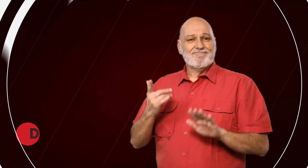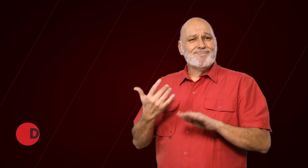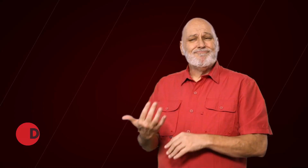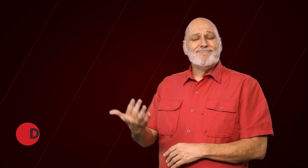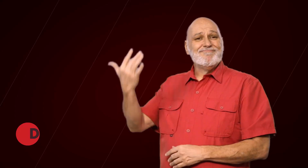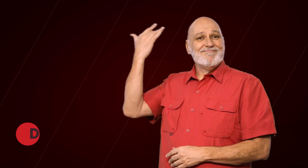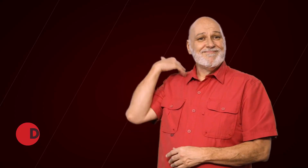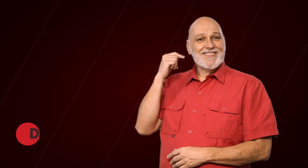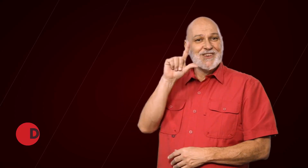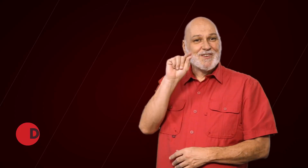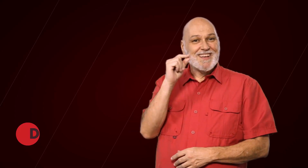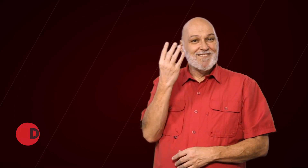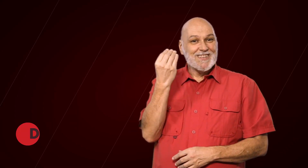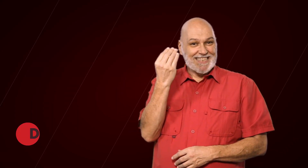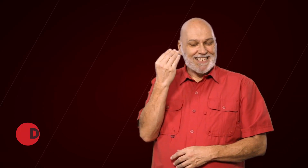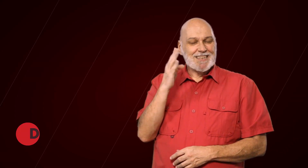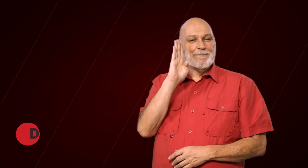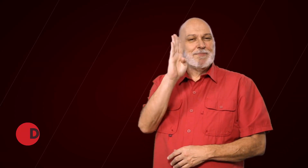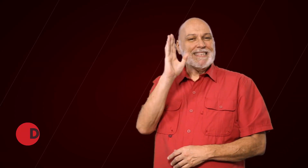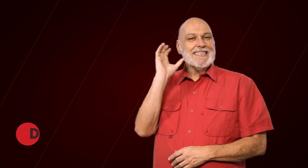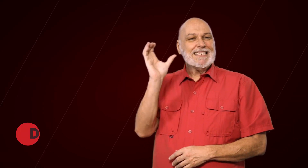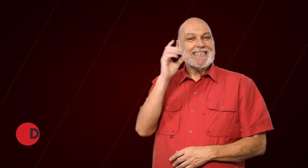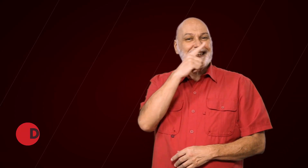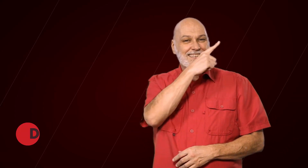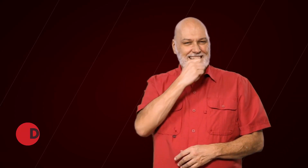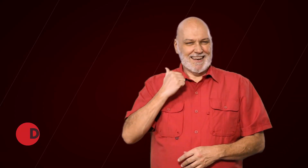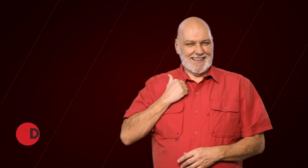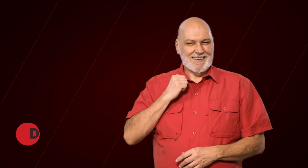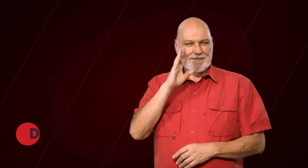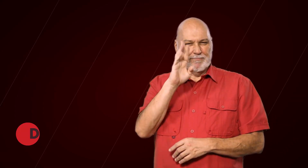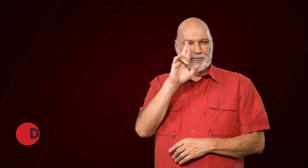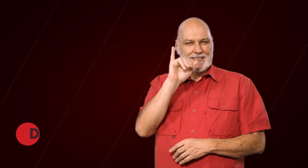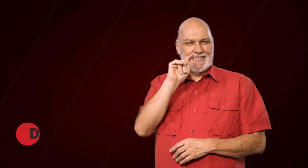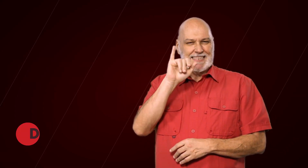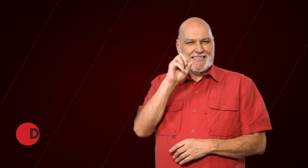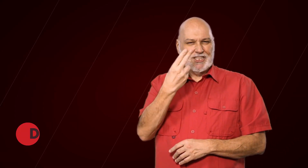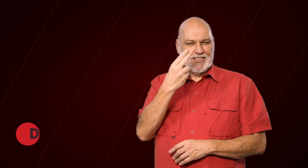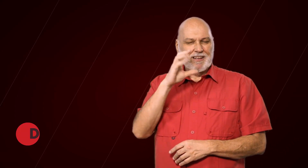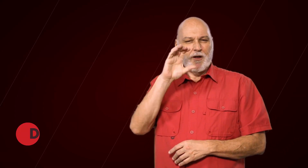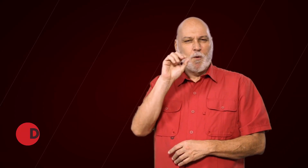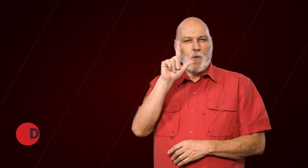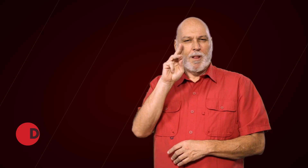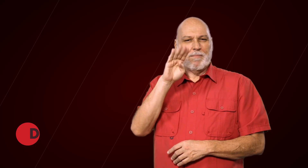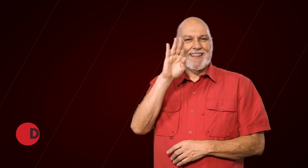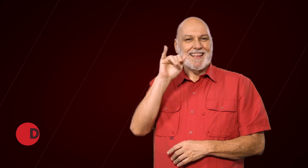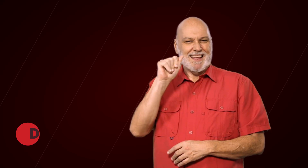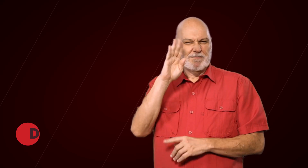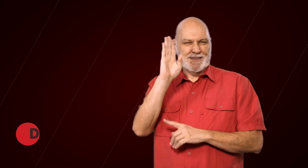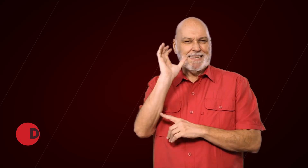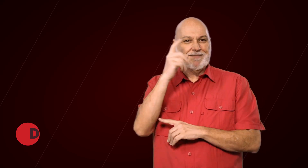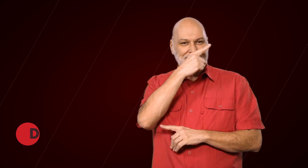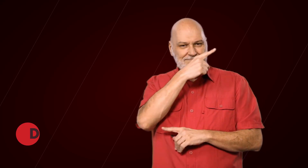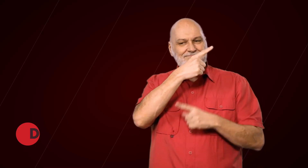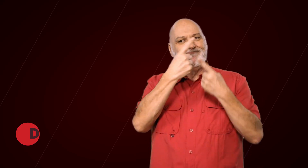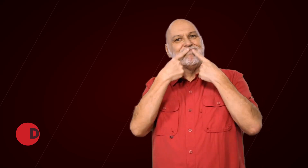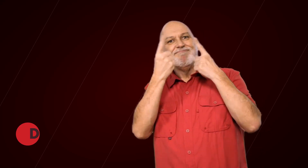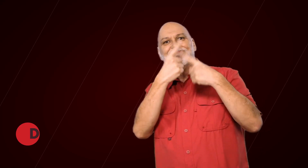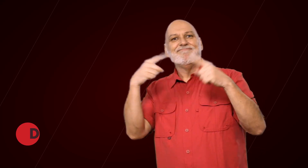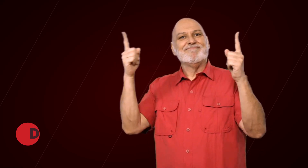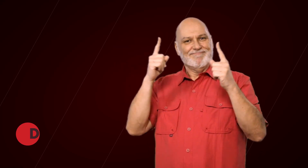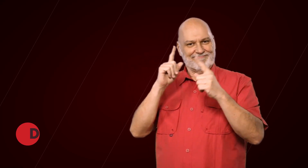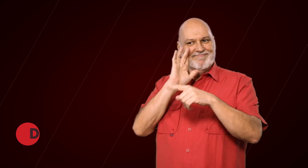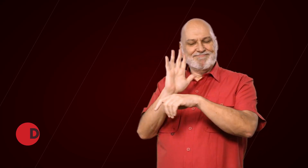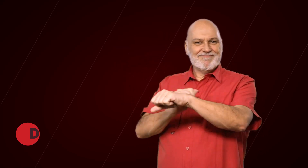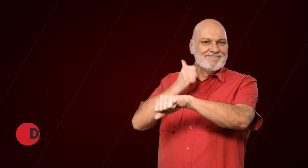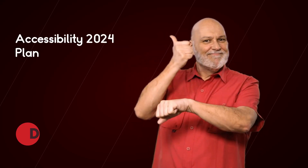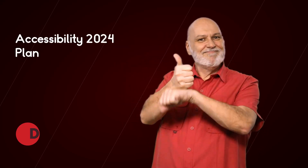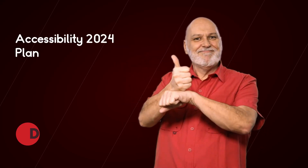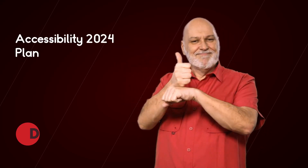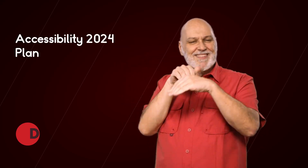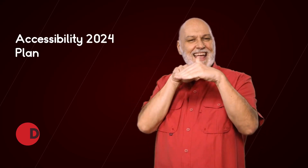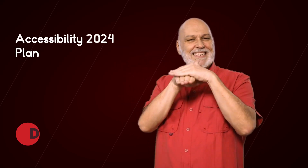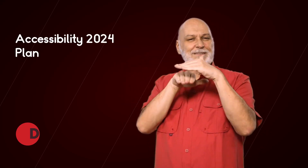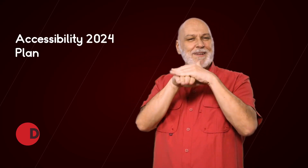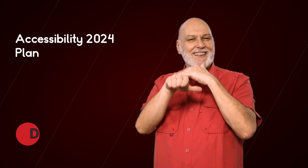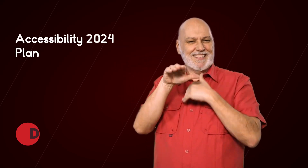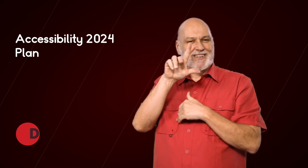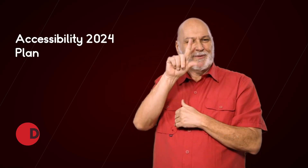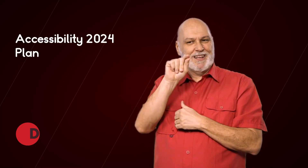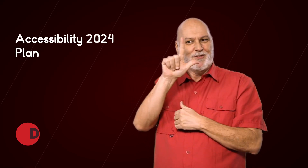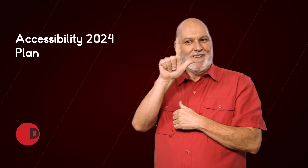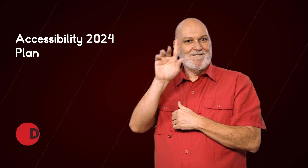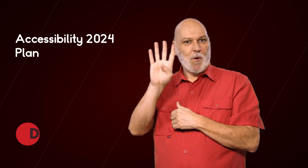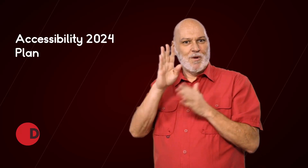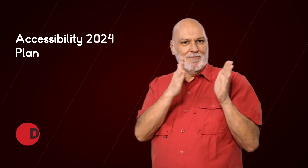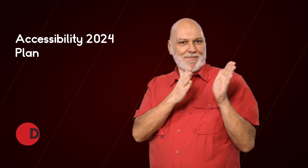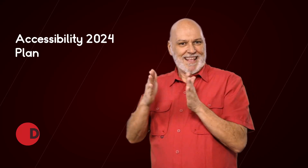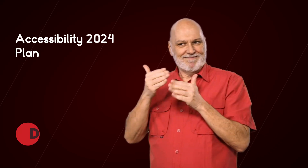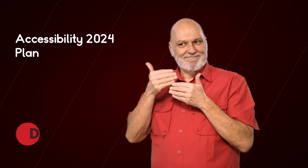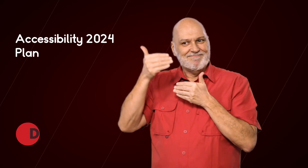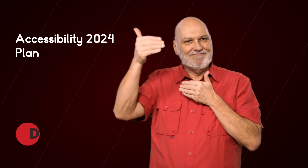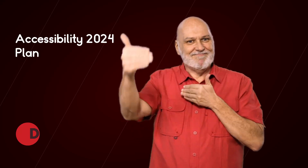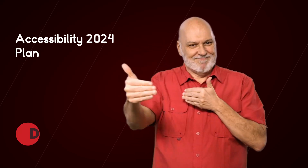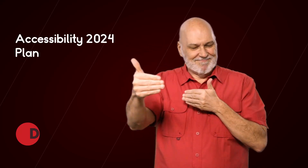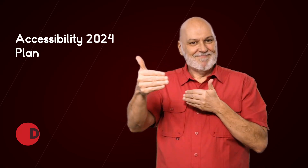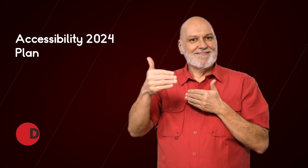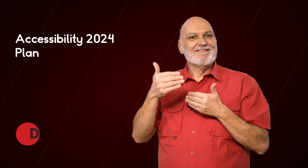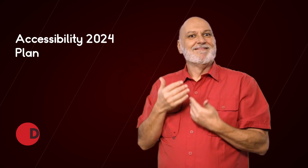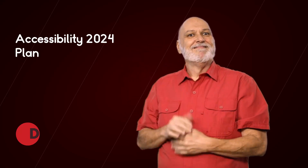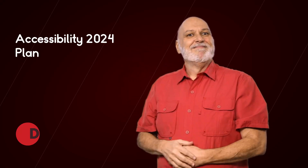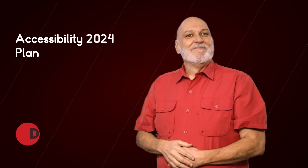[Anselmo]: In 2014, British Columbia announced the Accessibility 2024 plan.